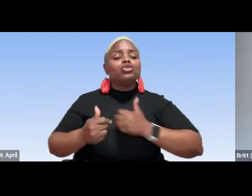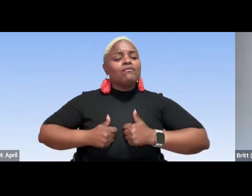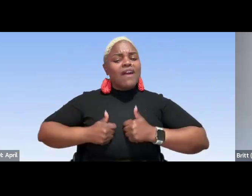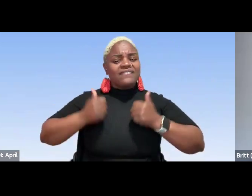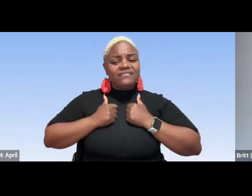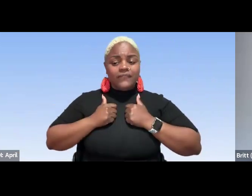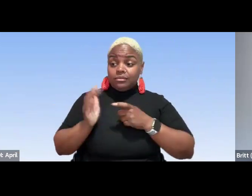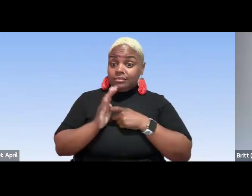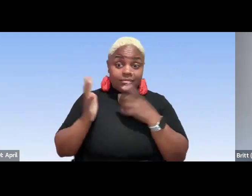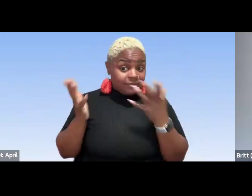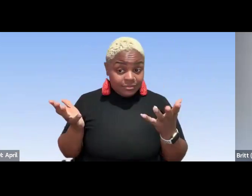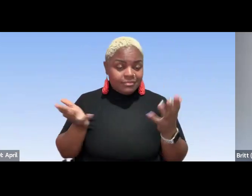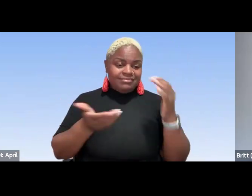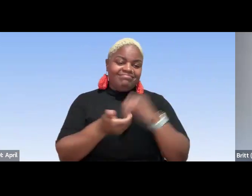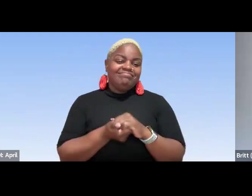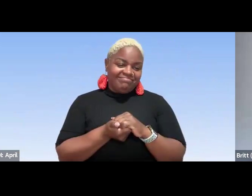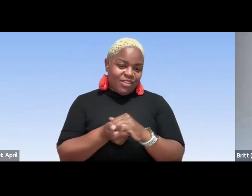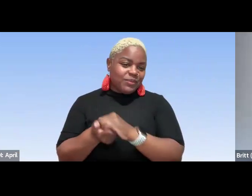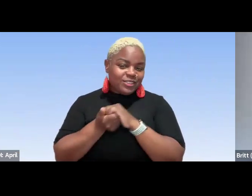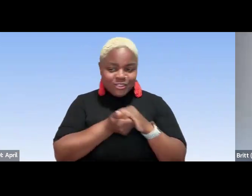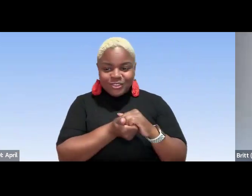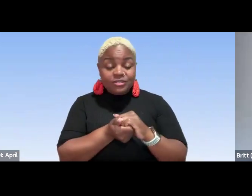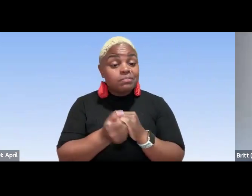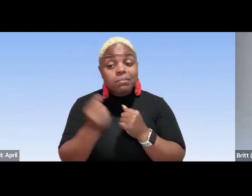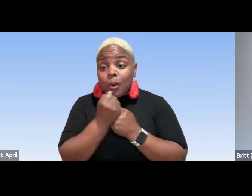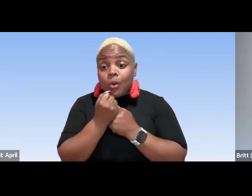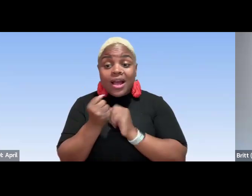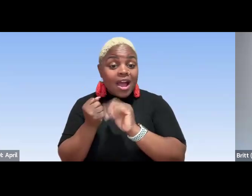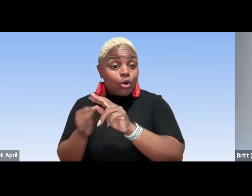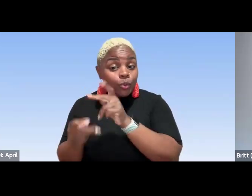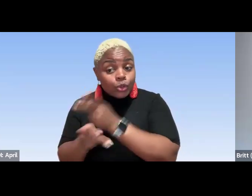So, when we show up for care workers, we're showing up for ourselves, we're showing up for our communities,